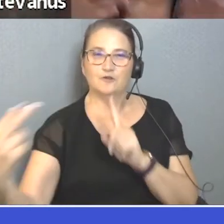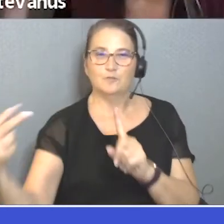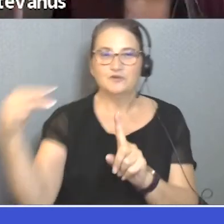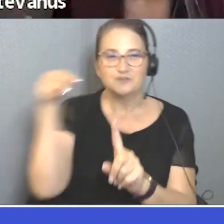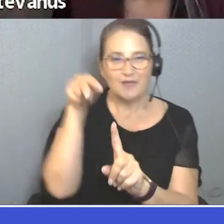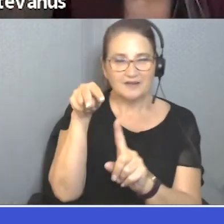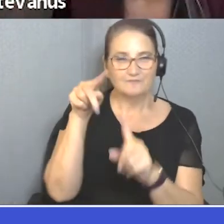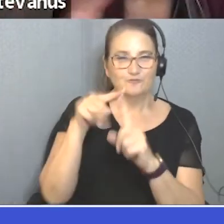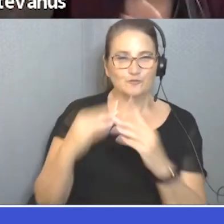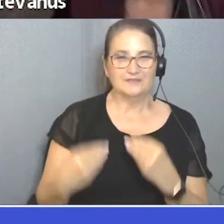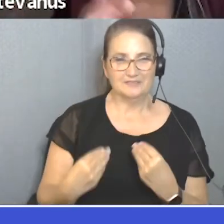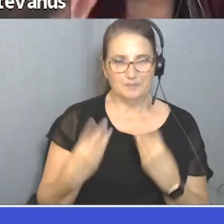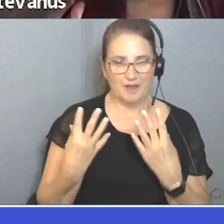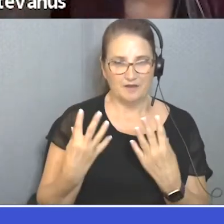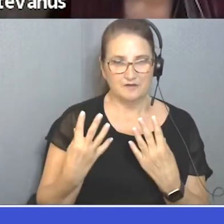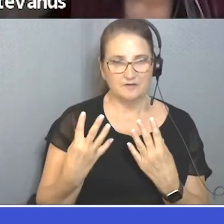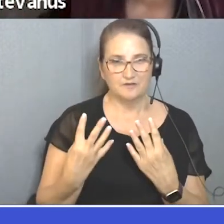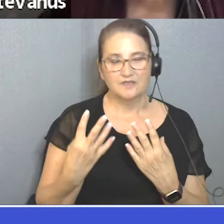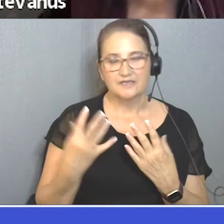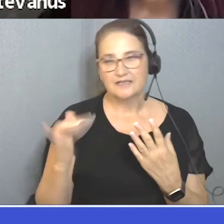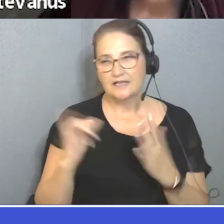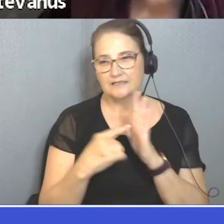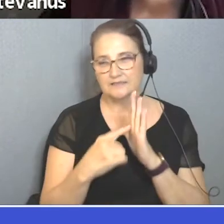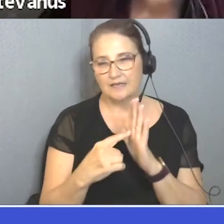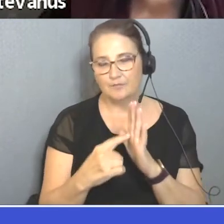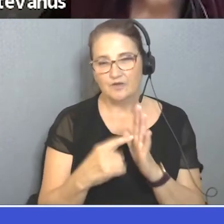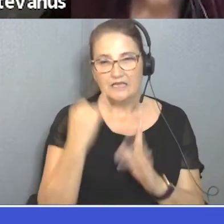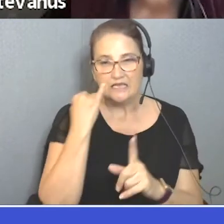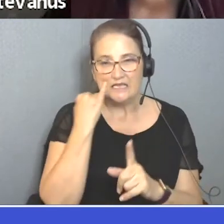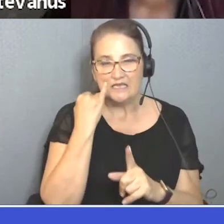immediate application, the most immediate scope in order to be